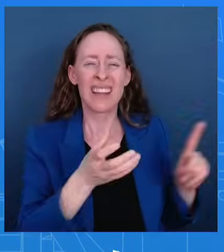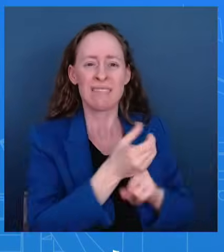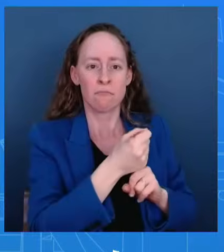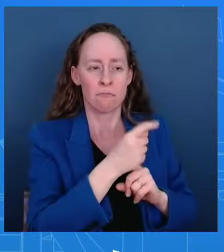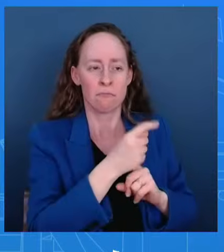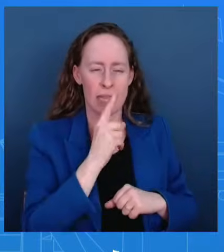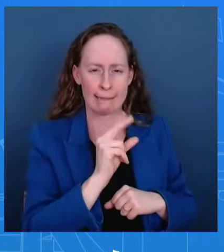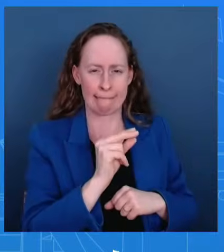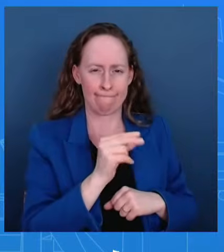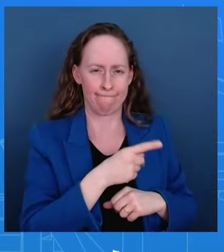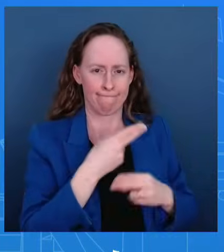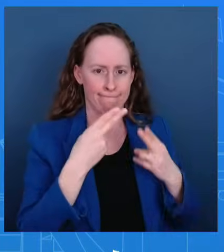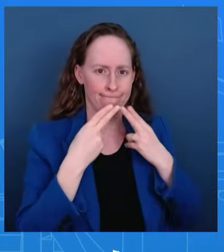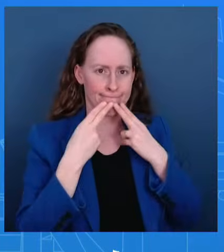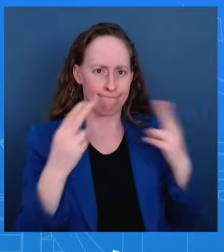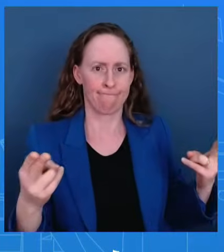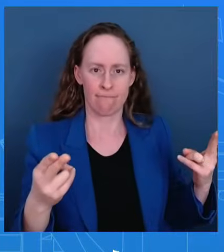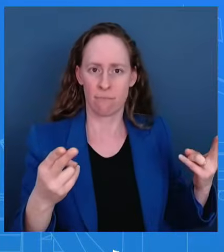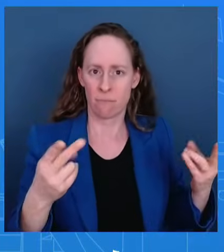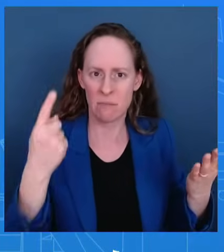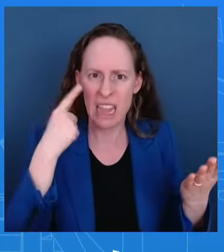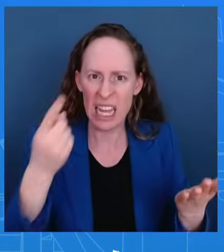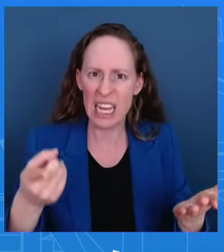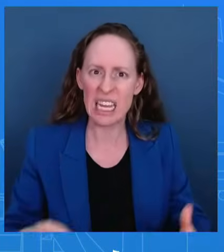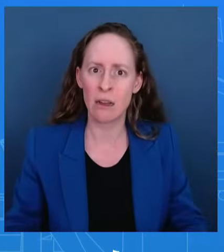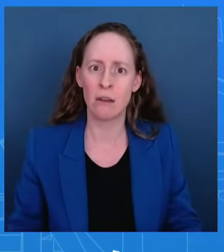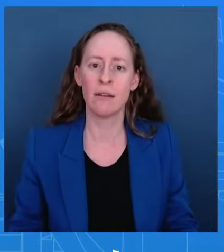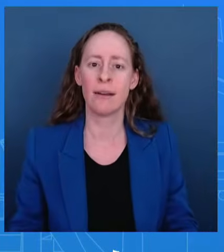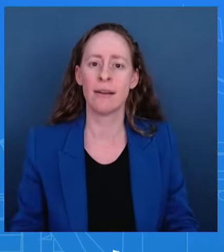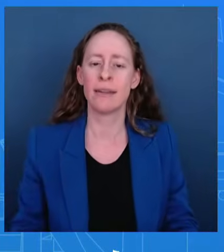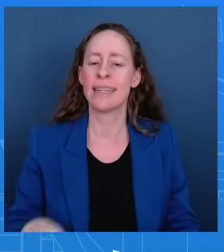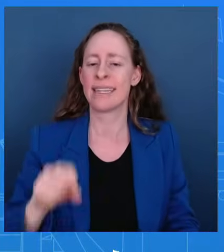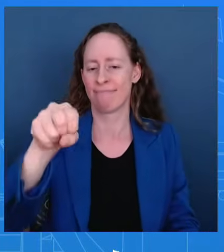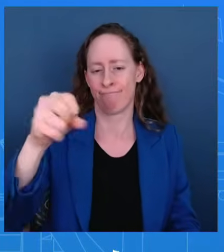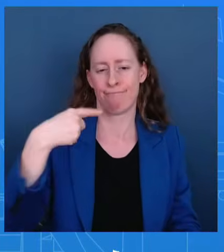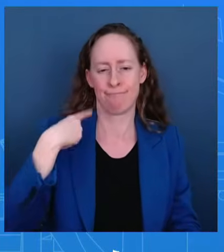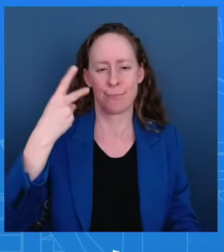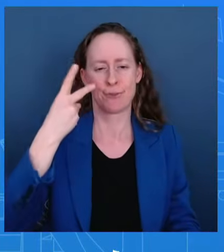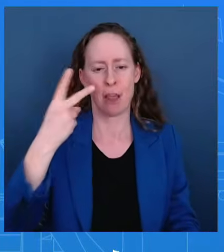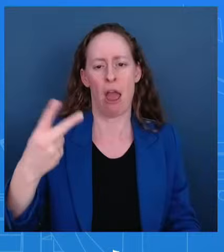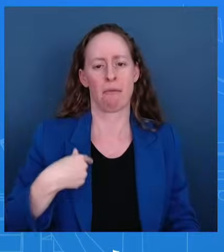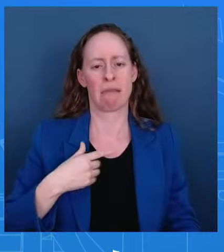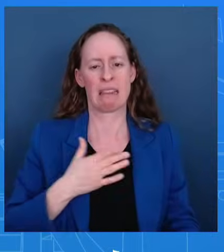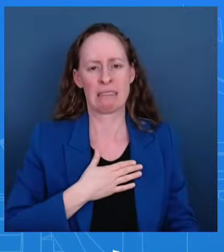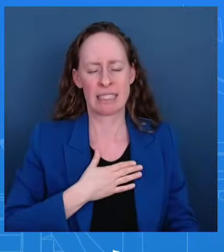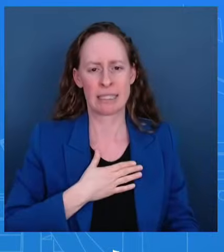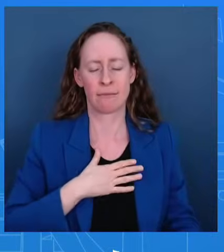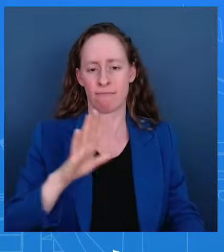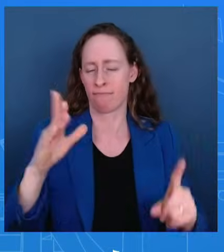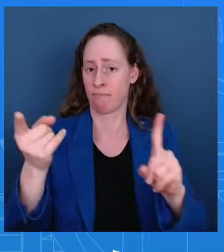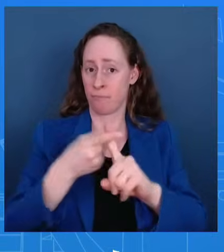I just want to say that our hearts go out to the individual that was killed -- The Press: Unrelated. Ms. Jean-Pierre: Well, no, let me finish -- in the auto --